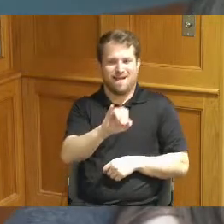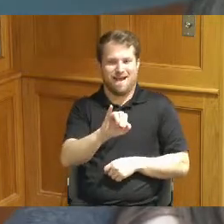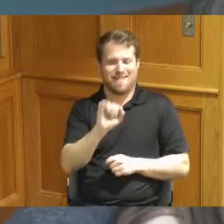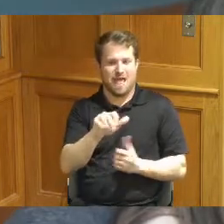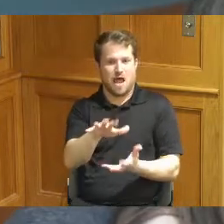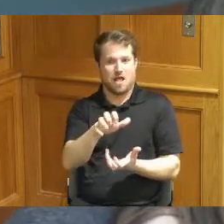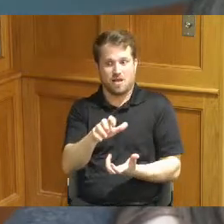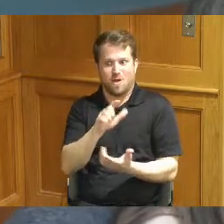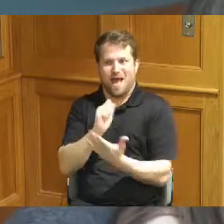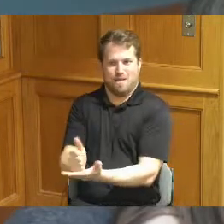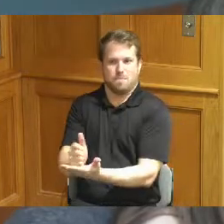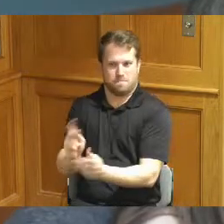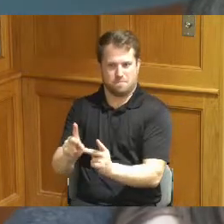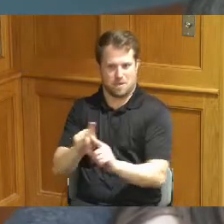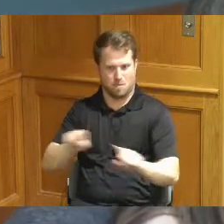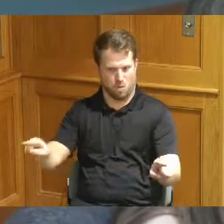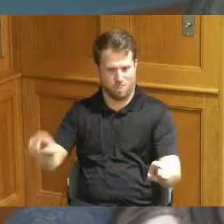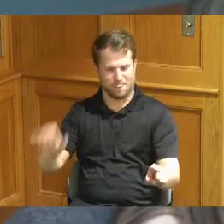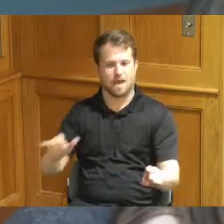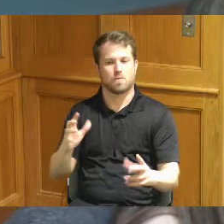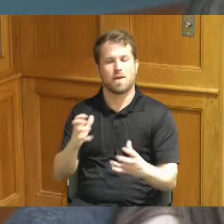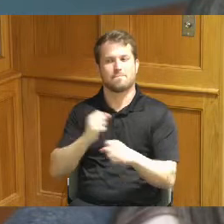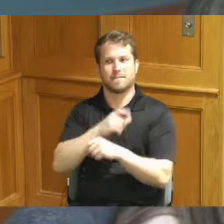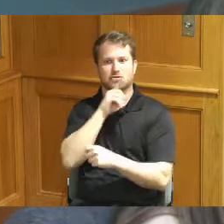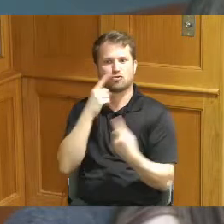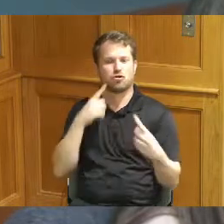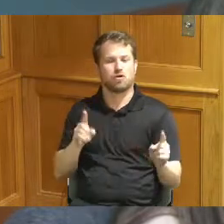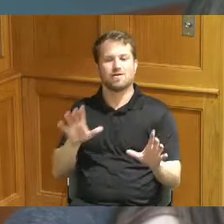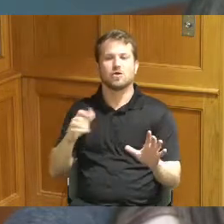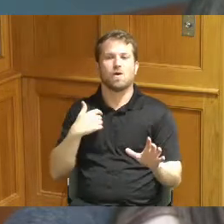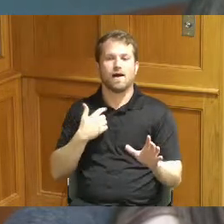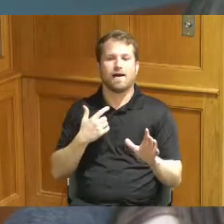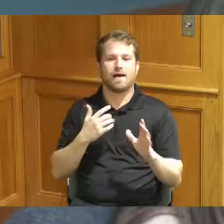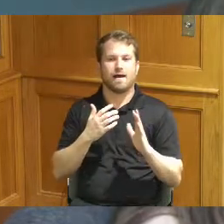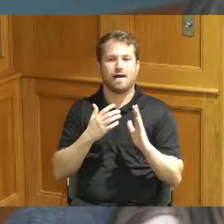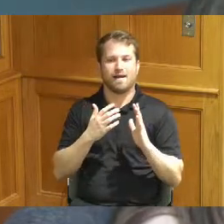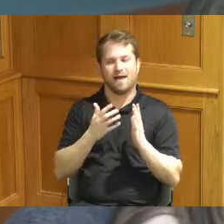and it's and all of them not asking I just put the one out just asked everybody's not asking